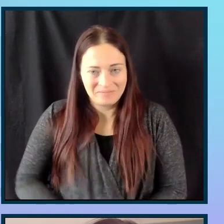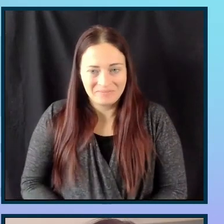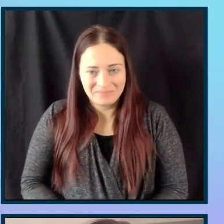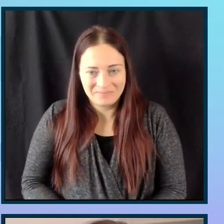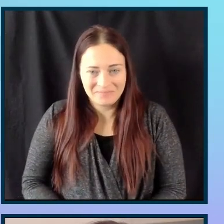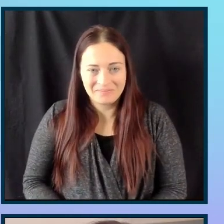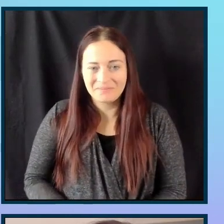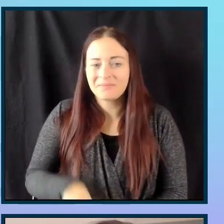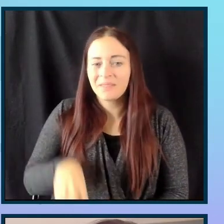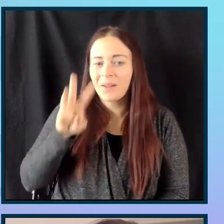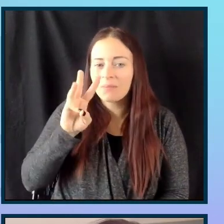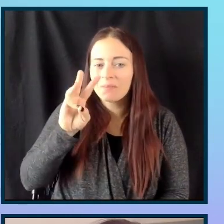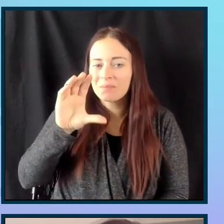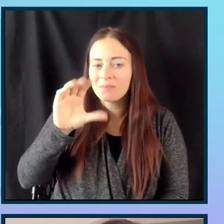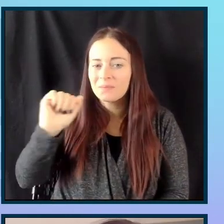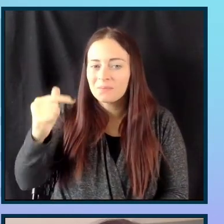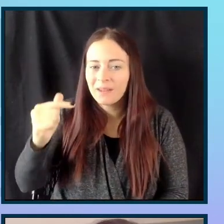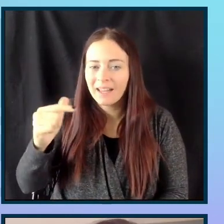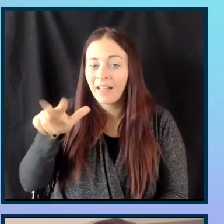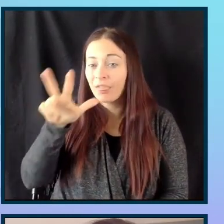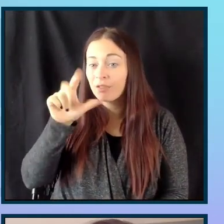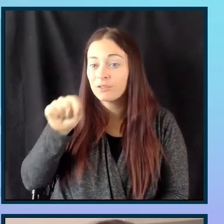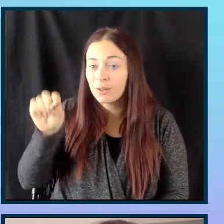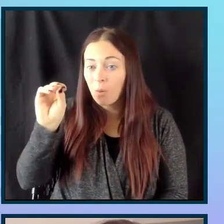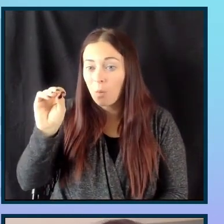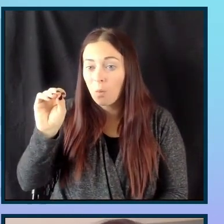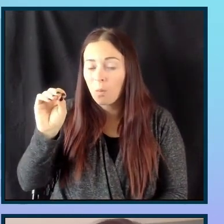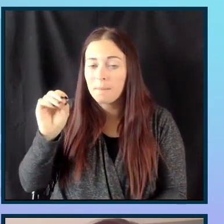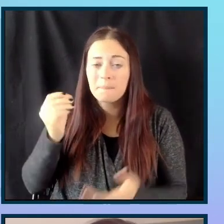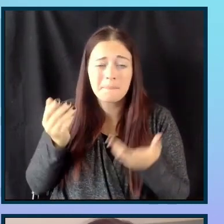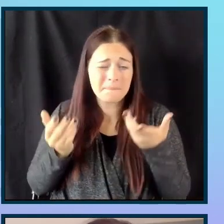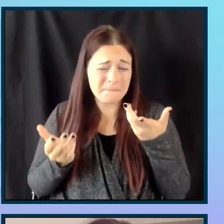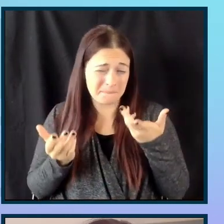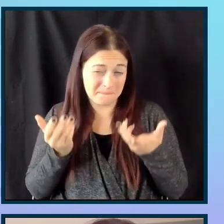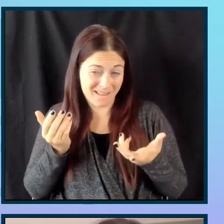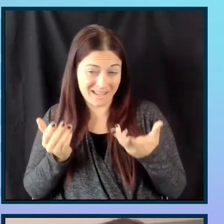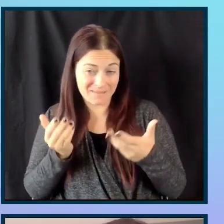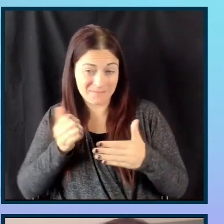WCAG 3.0 might be done at the earliest by 2028.